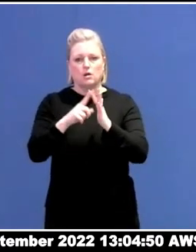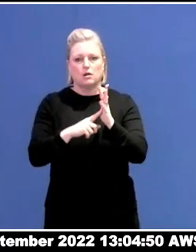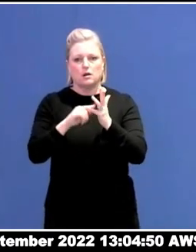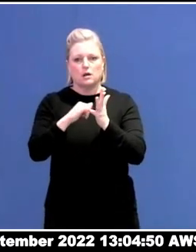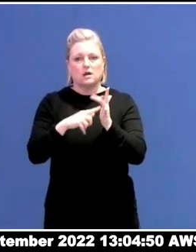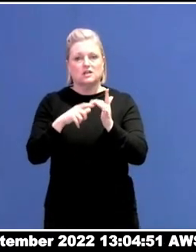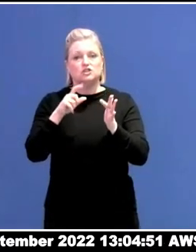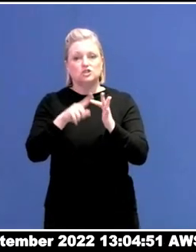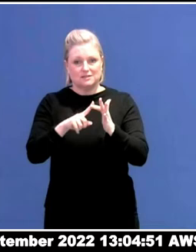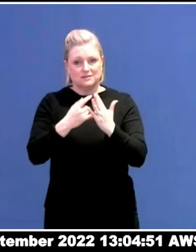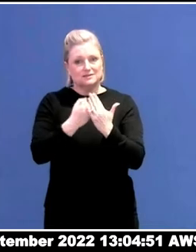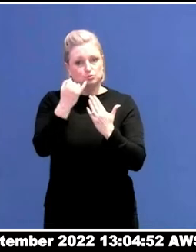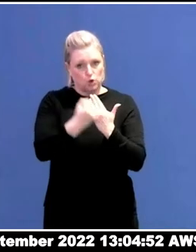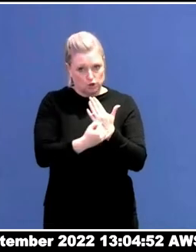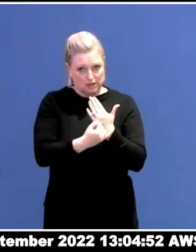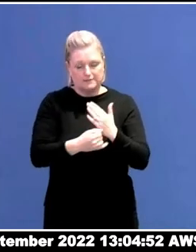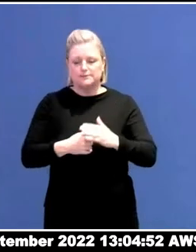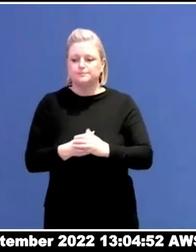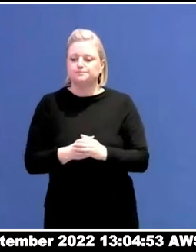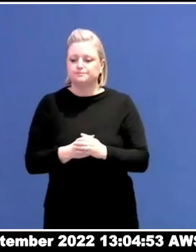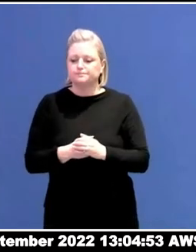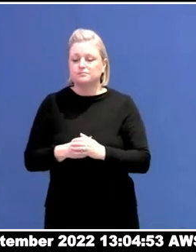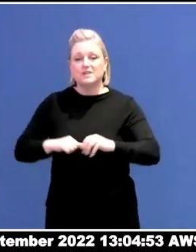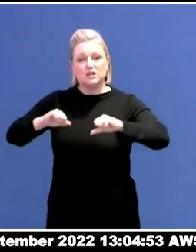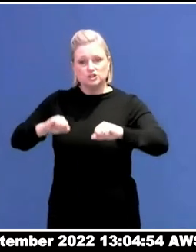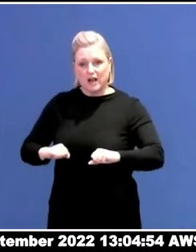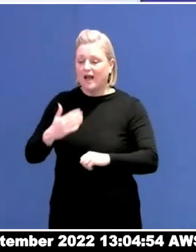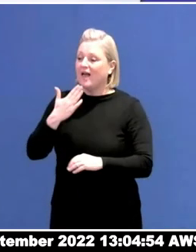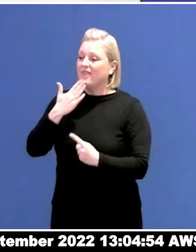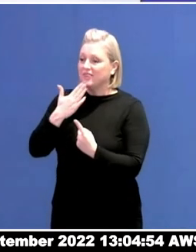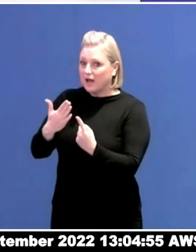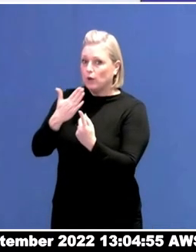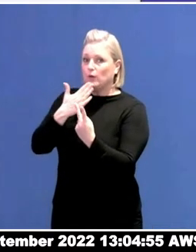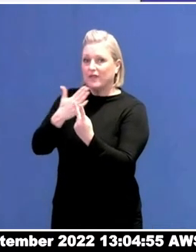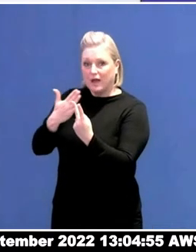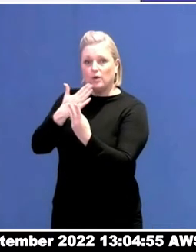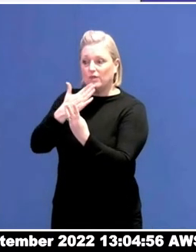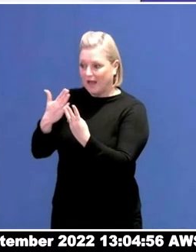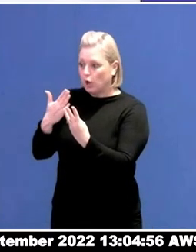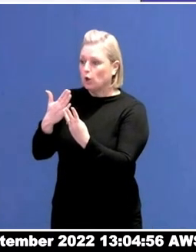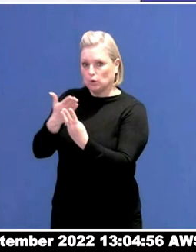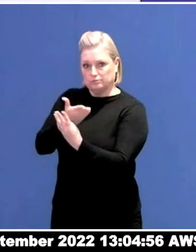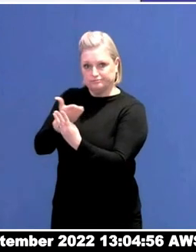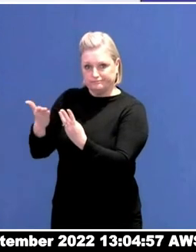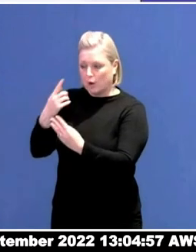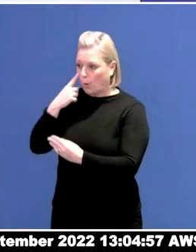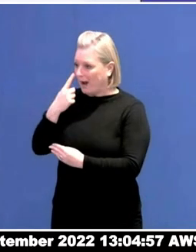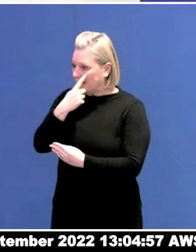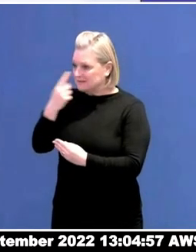Thank you, Ms Sharma, Mr Newhouse and Ms Kilroy, for coming to the Royal Commission -